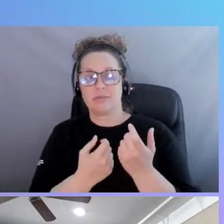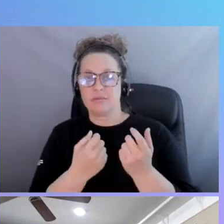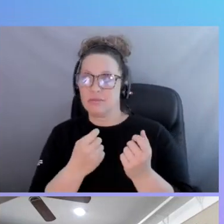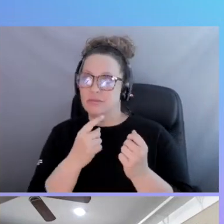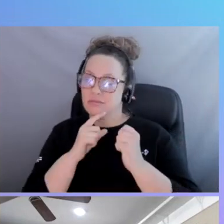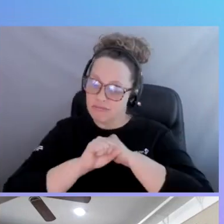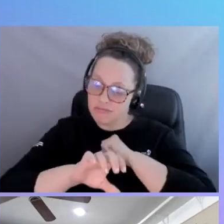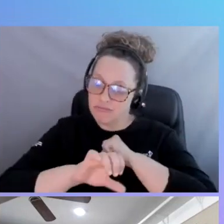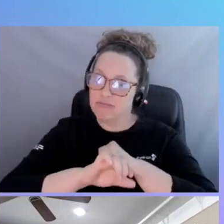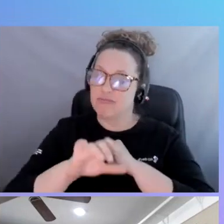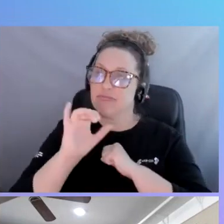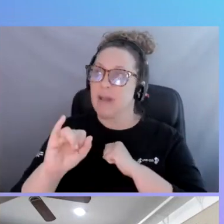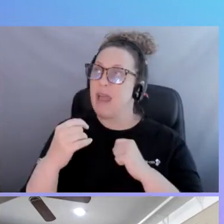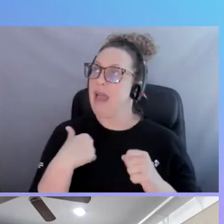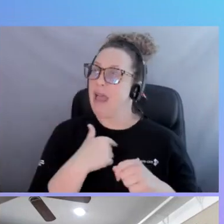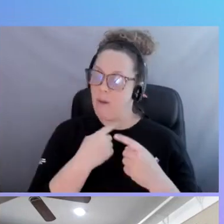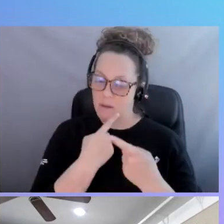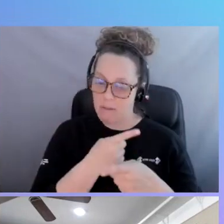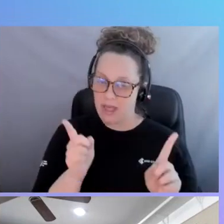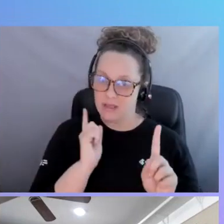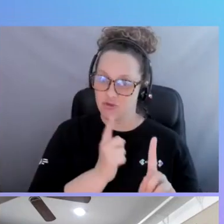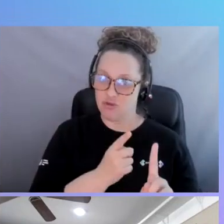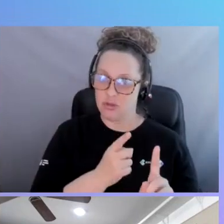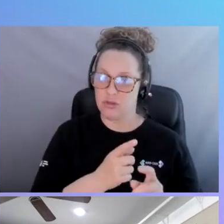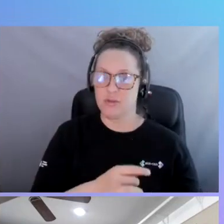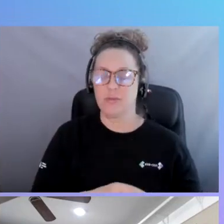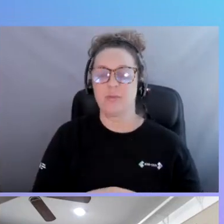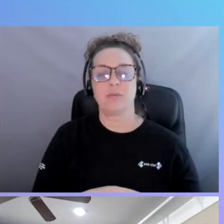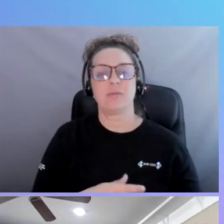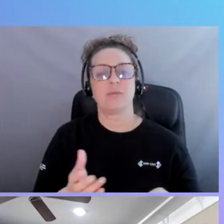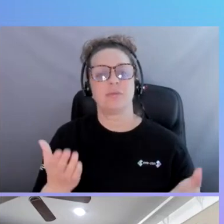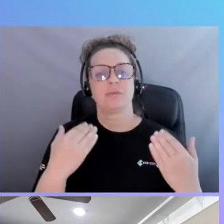up. Um, change management is very important. They're also